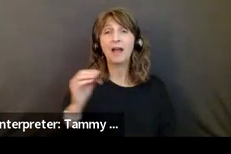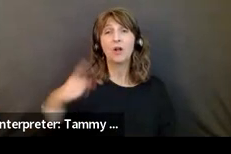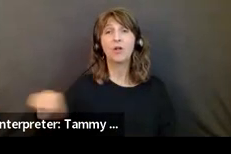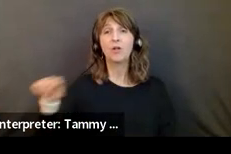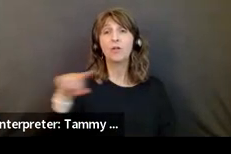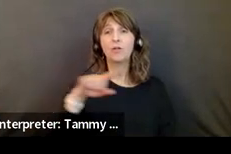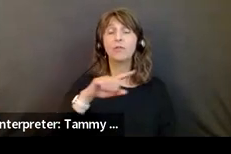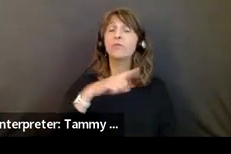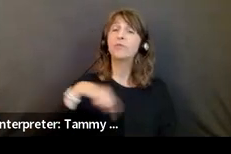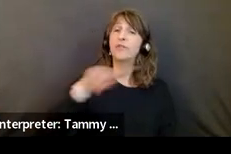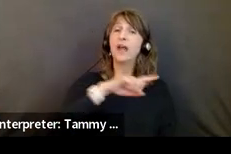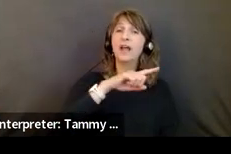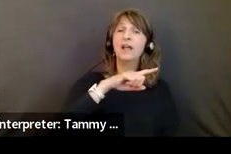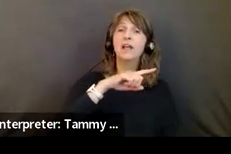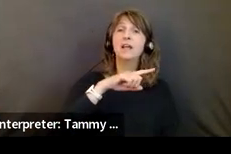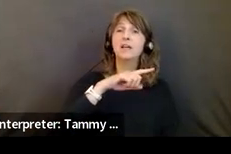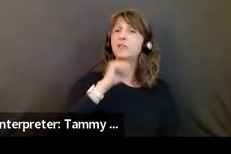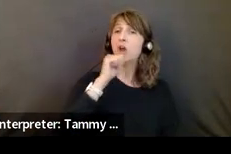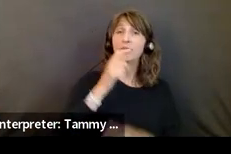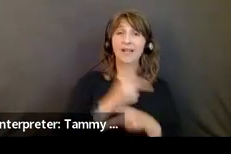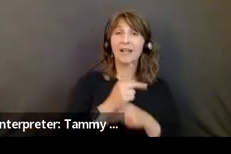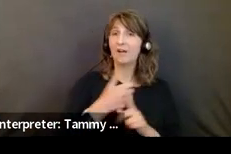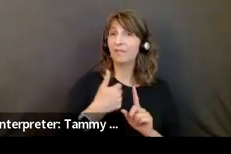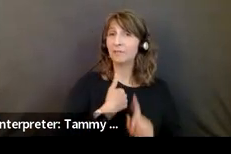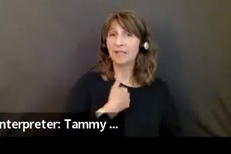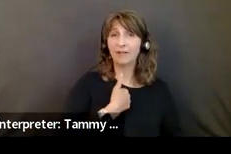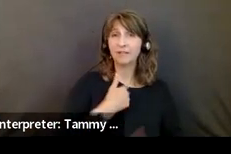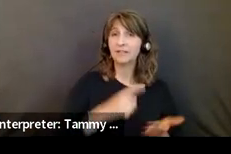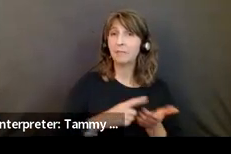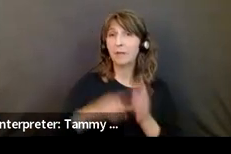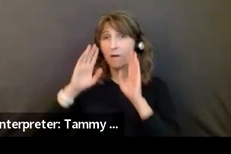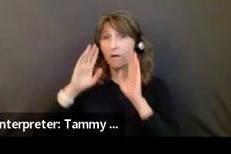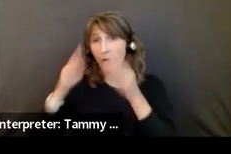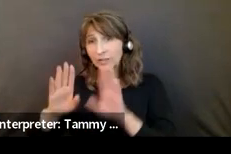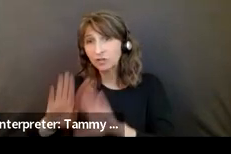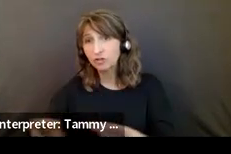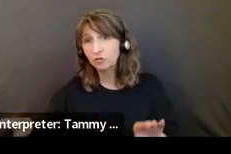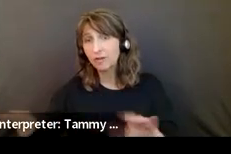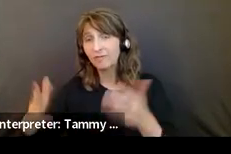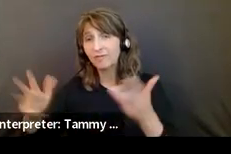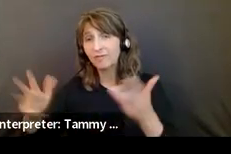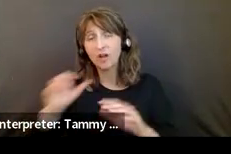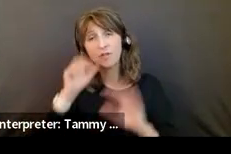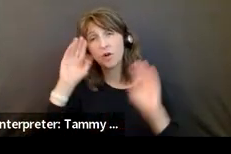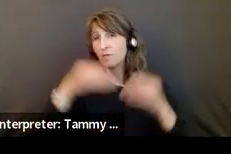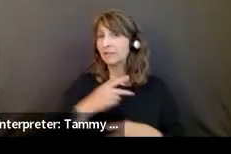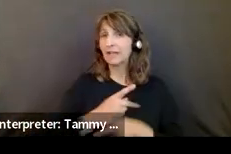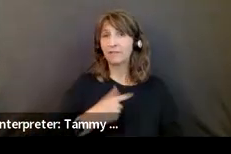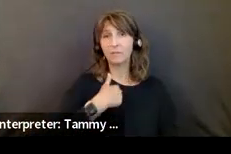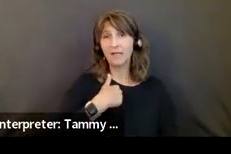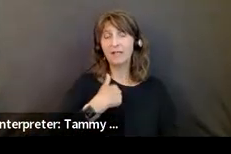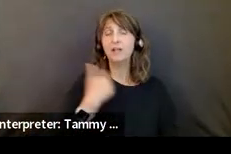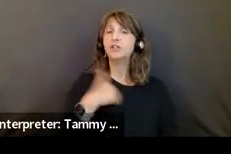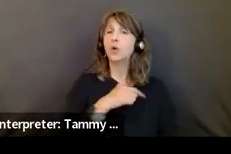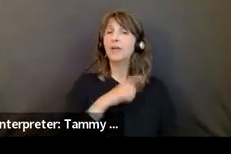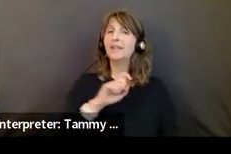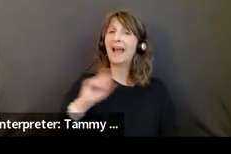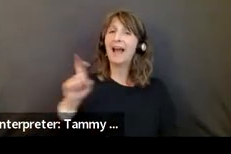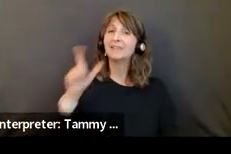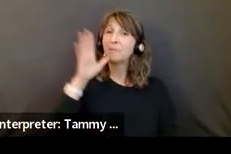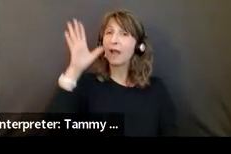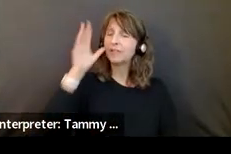That is actually very important to know when working with children that experience emotional disabilities, we need to know how their caregivers are caring for themselves.